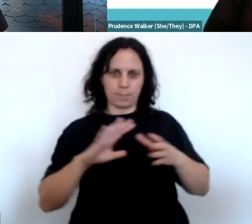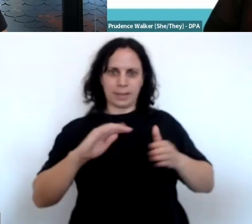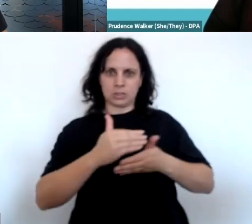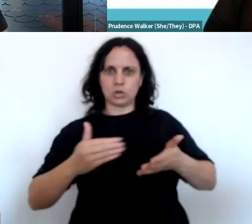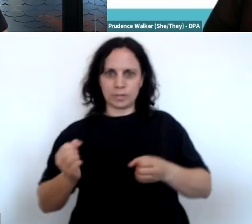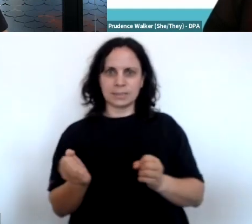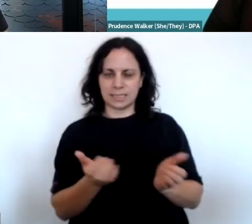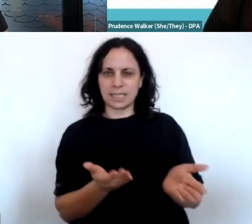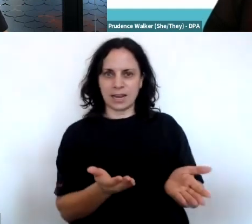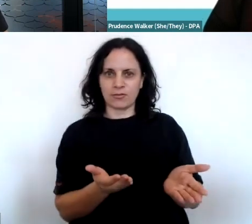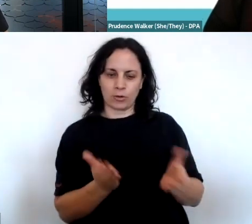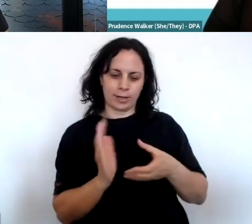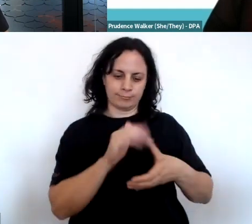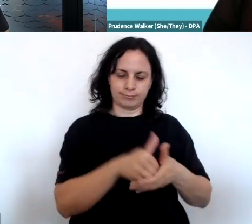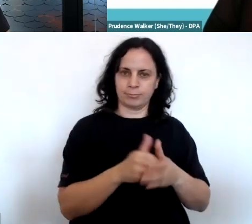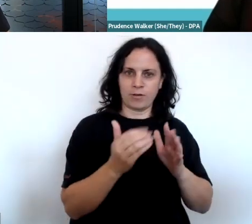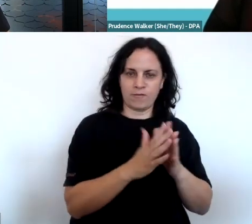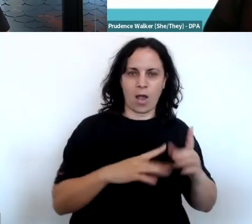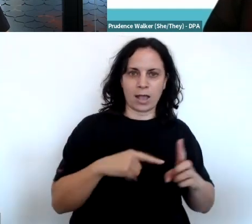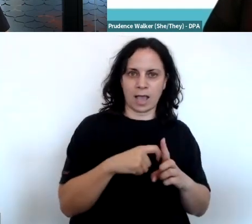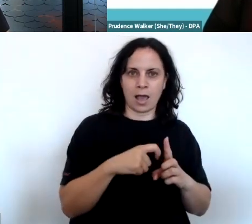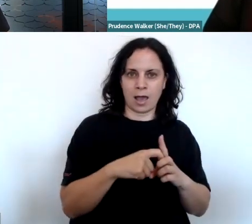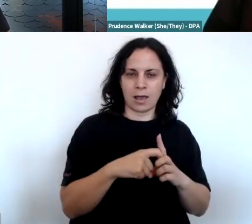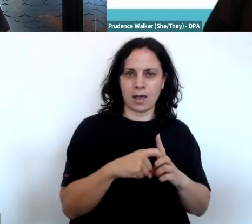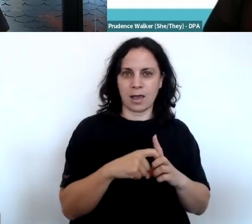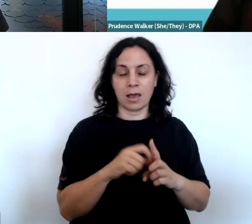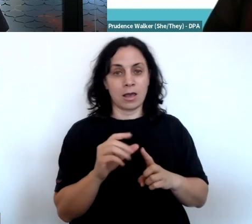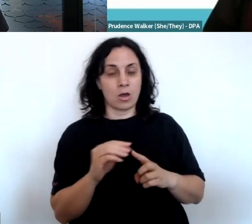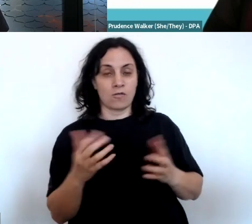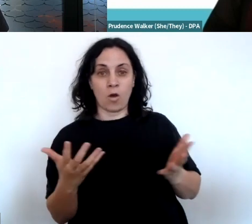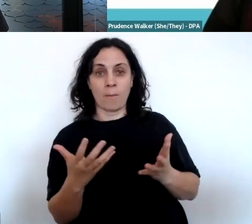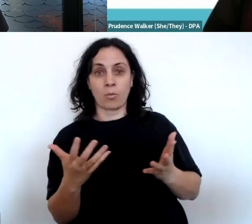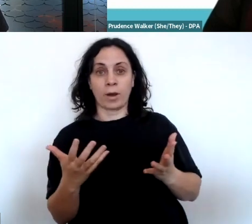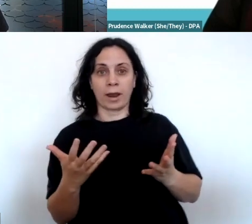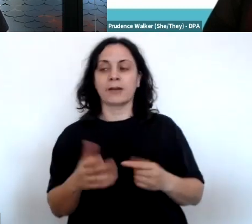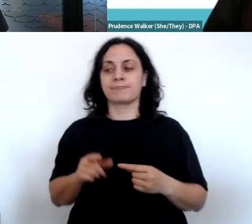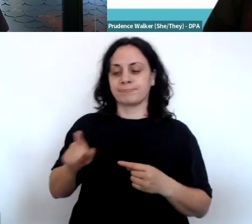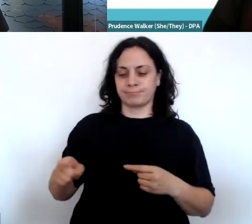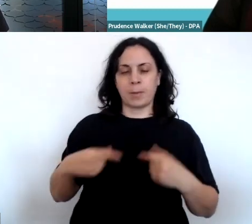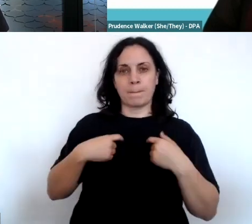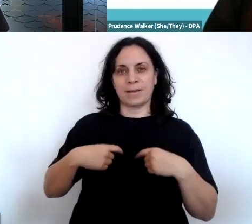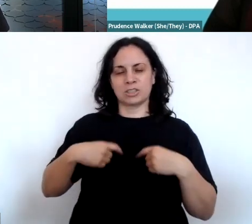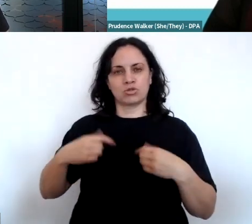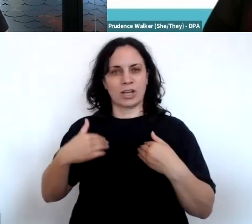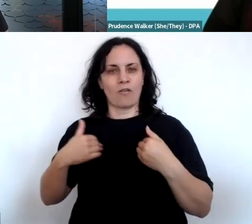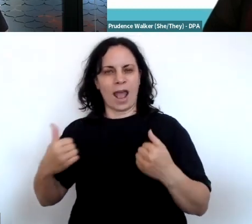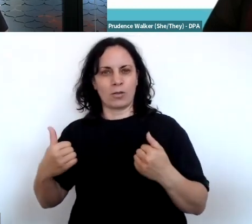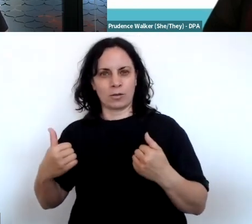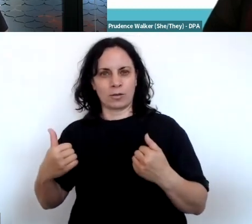part of our organization and that came from the old Ministry of Health and that was part of the health and disability reforms, but